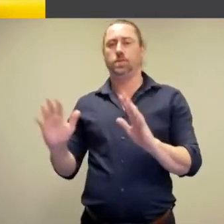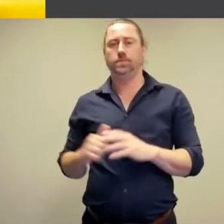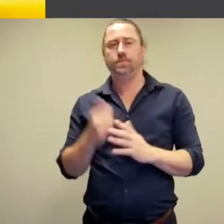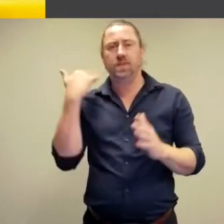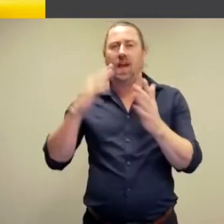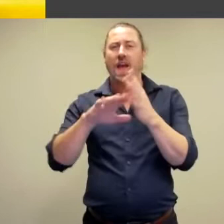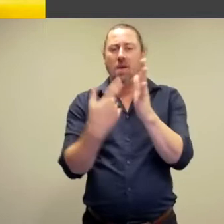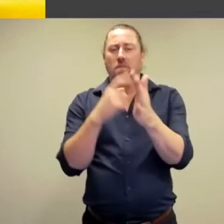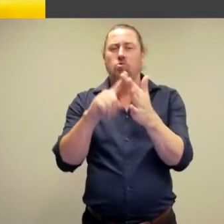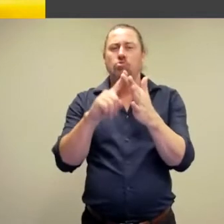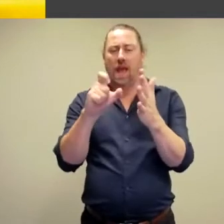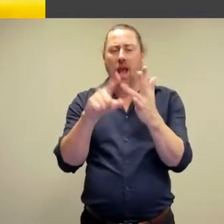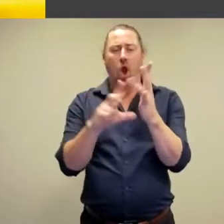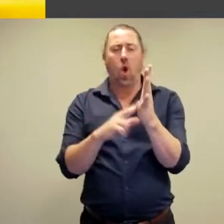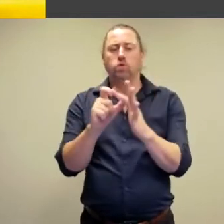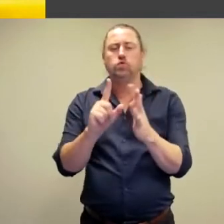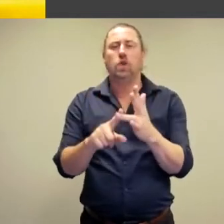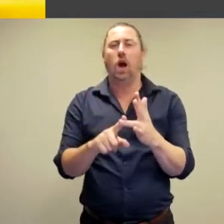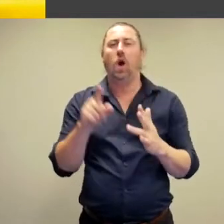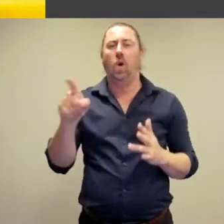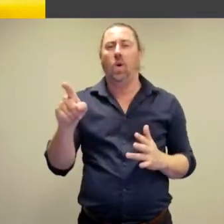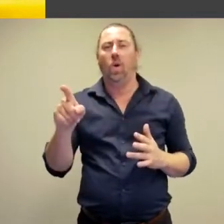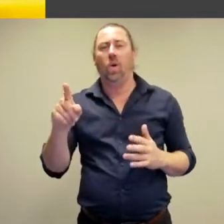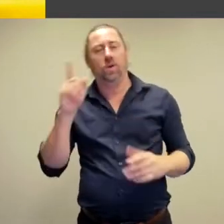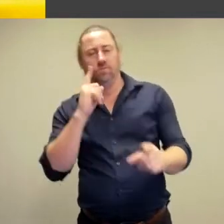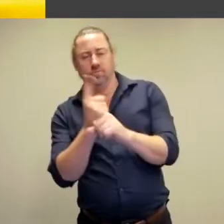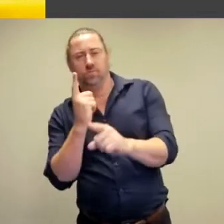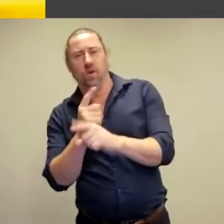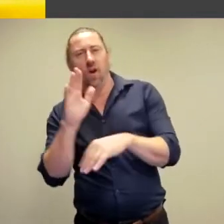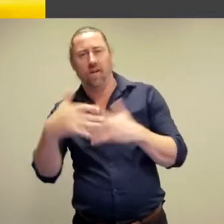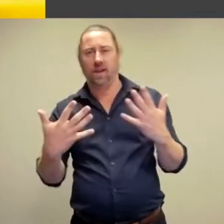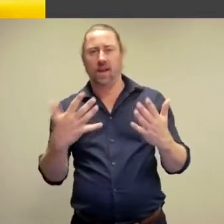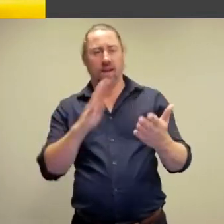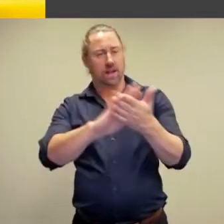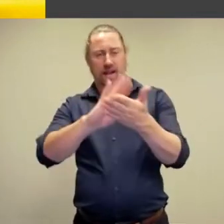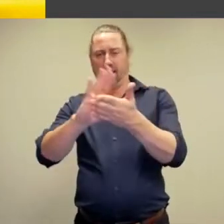Condo